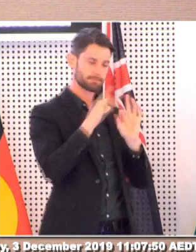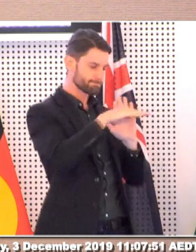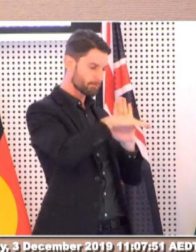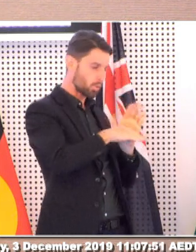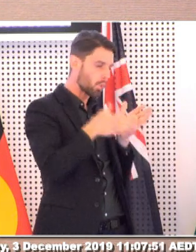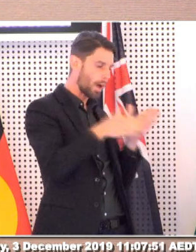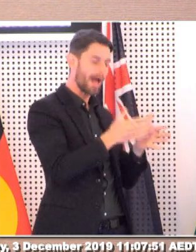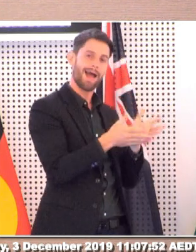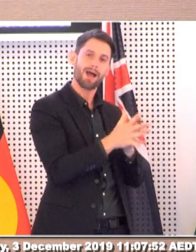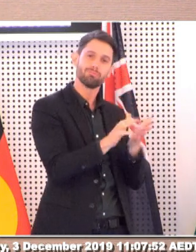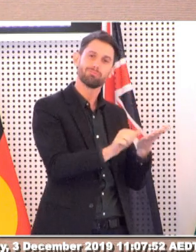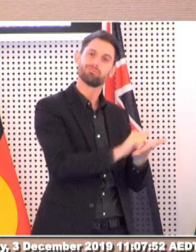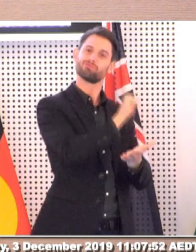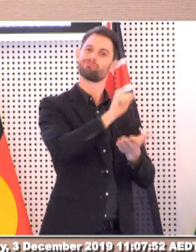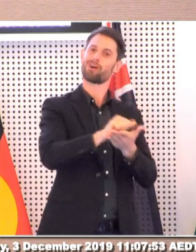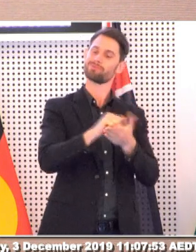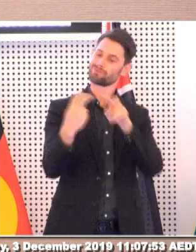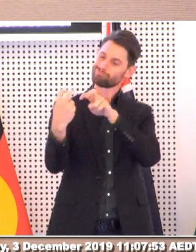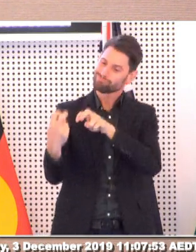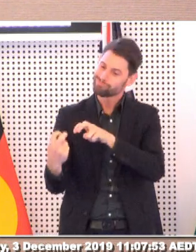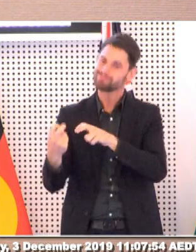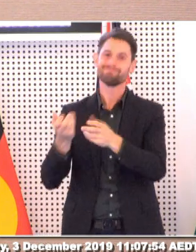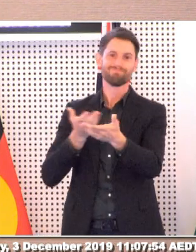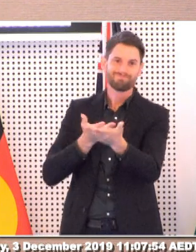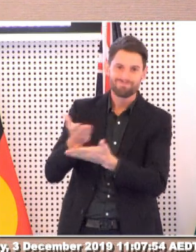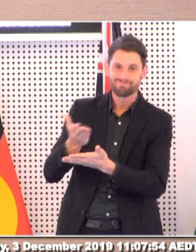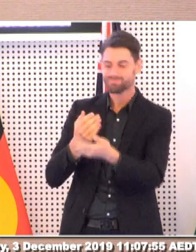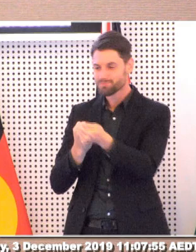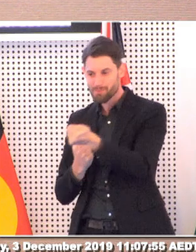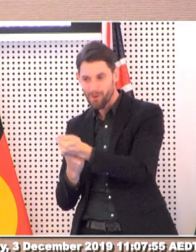appreciate how to provide people with support, often it seems that the barriers